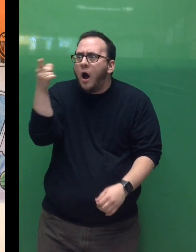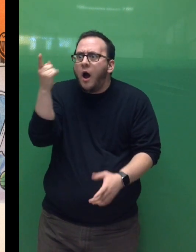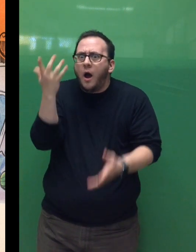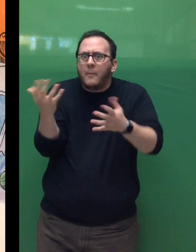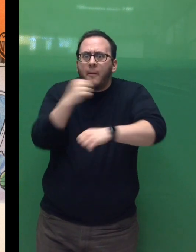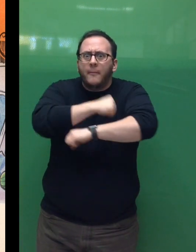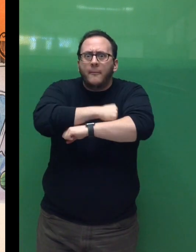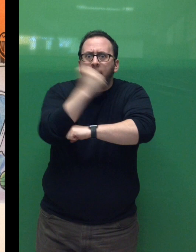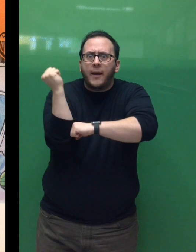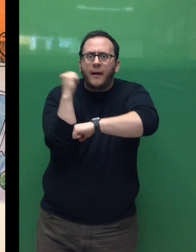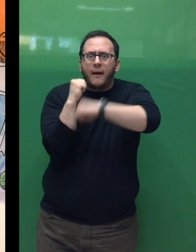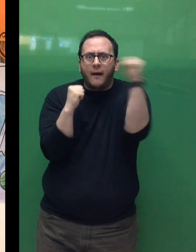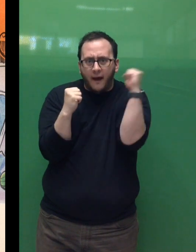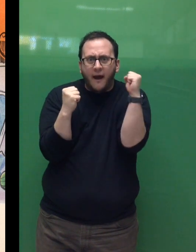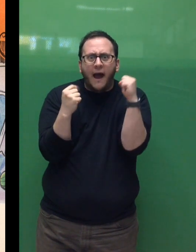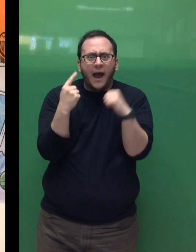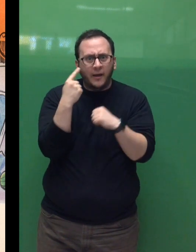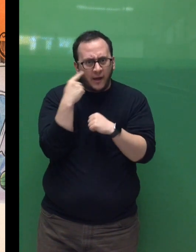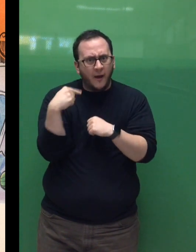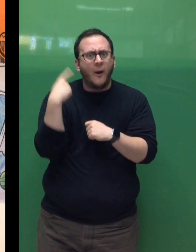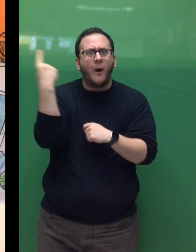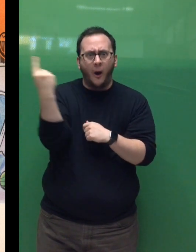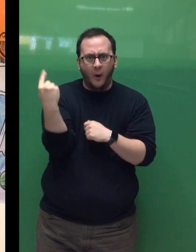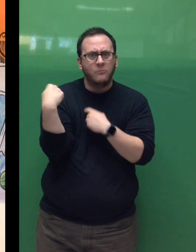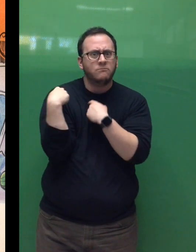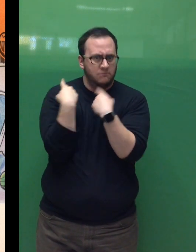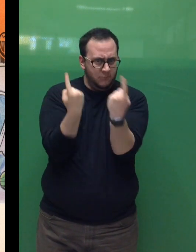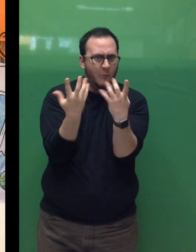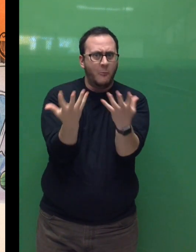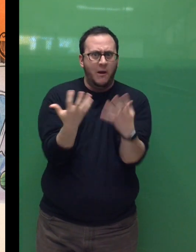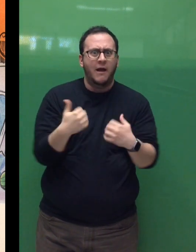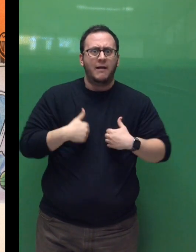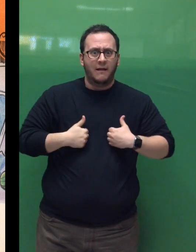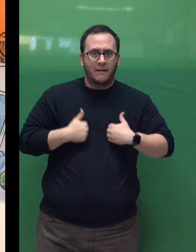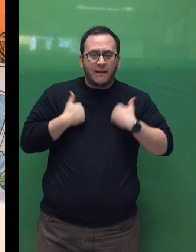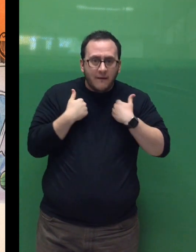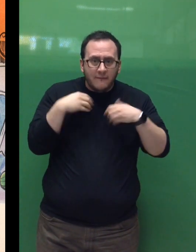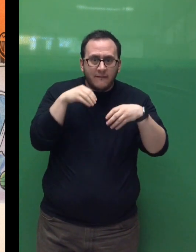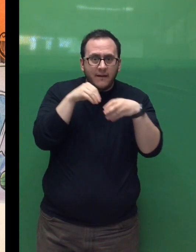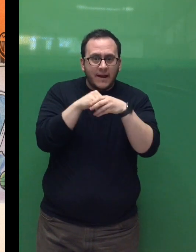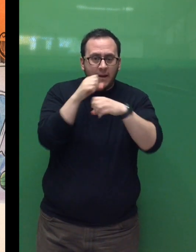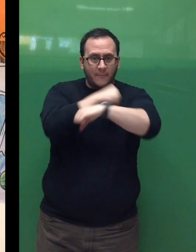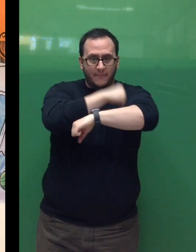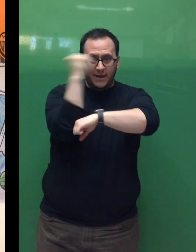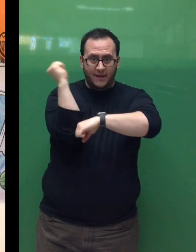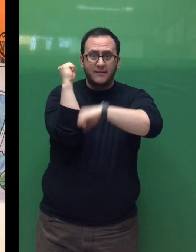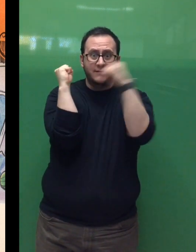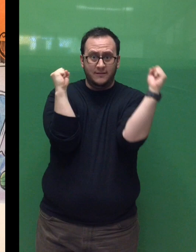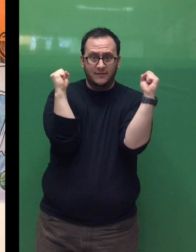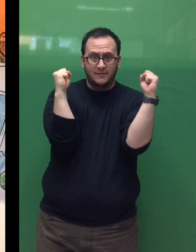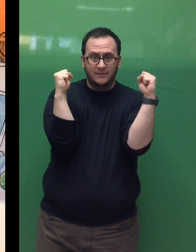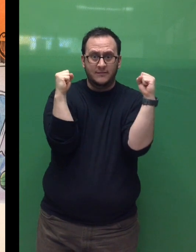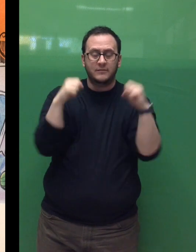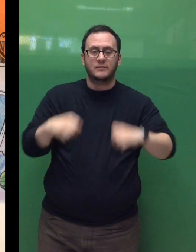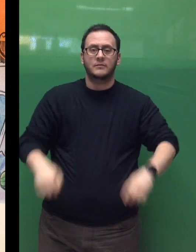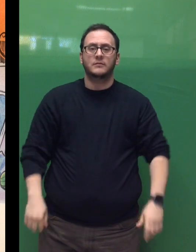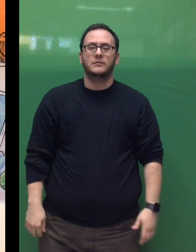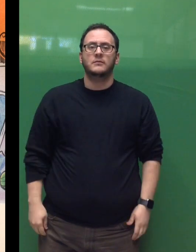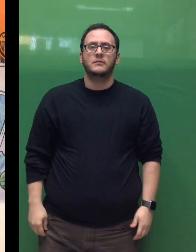"This must be a palace," Corduroy gasped. "I guess I've always wanted to live in a palace."